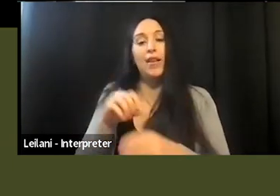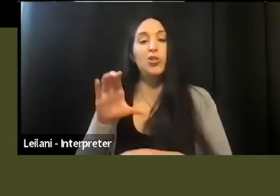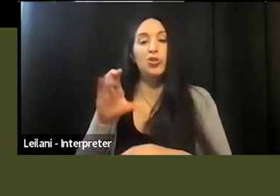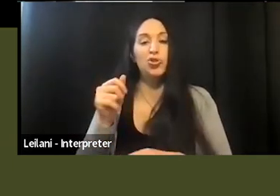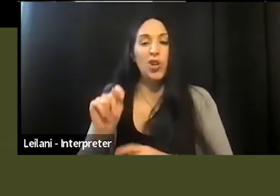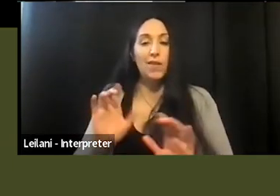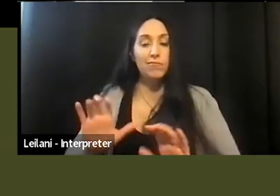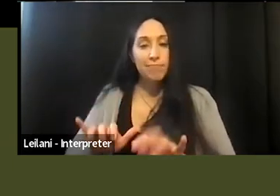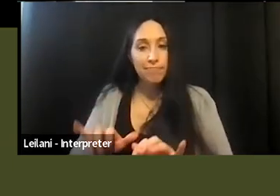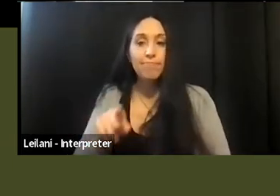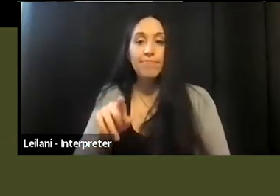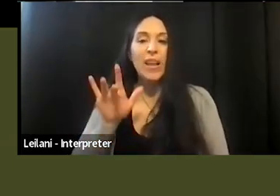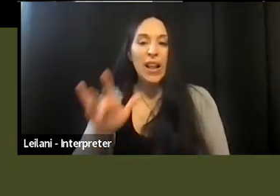and help us with the programming.